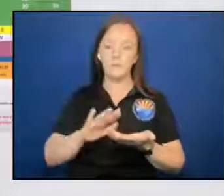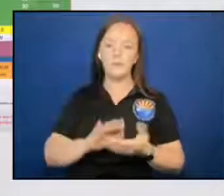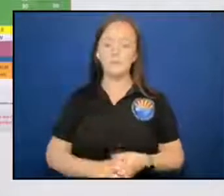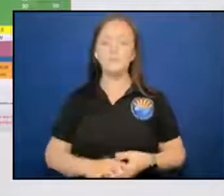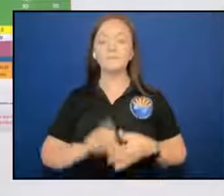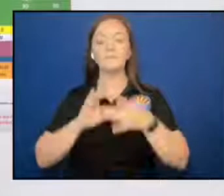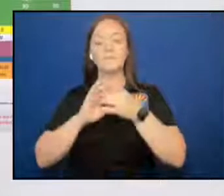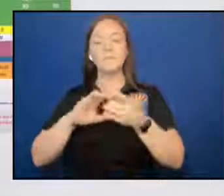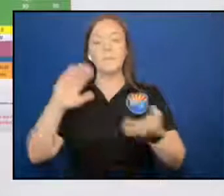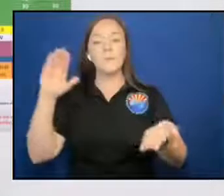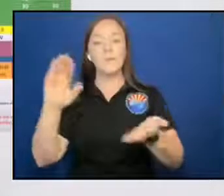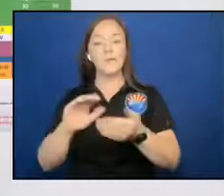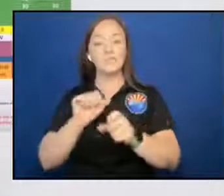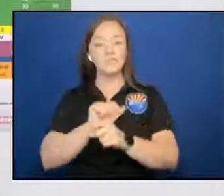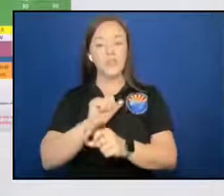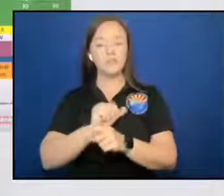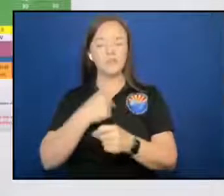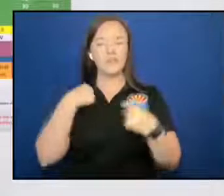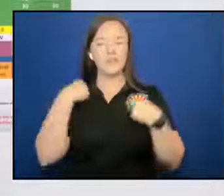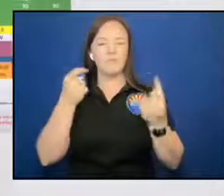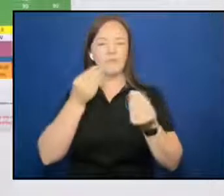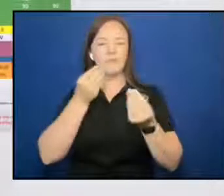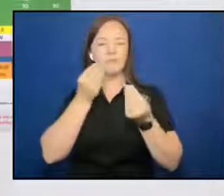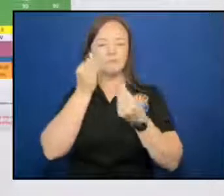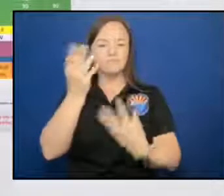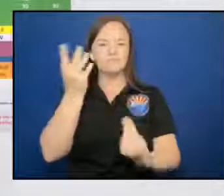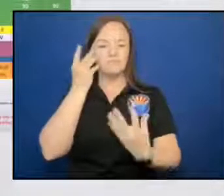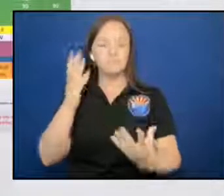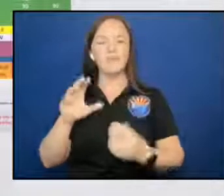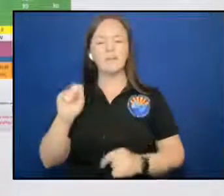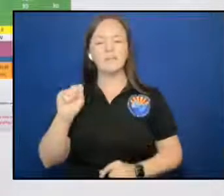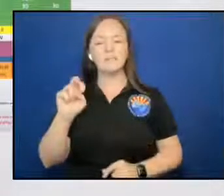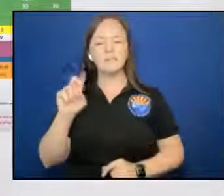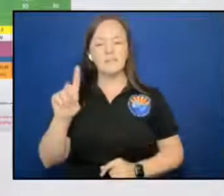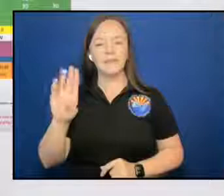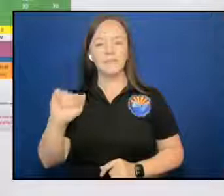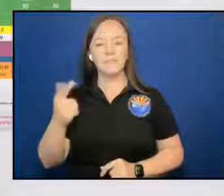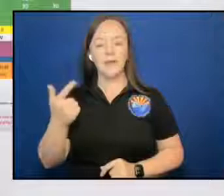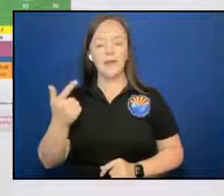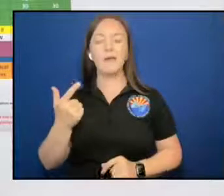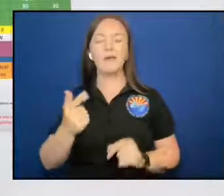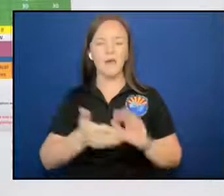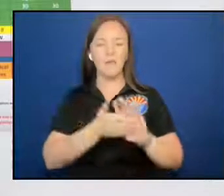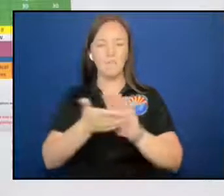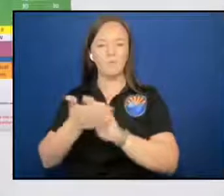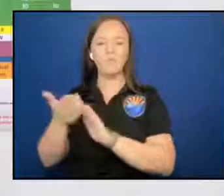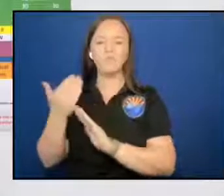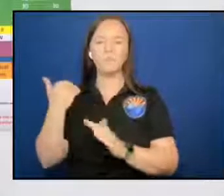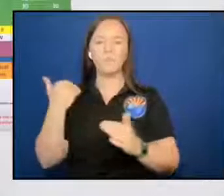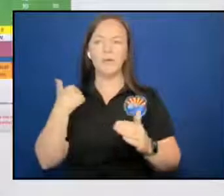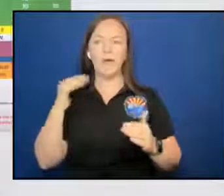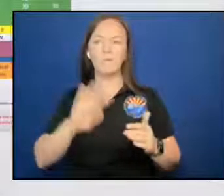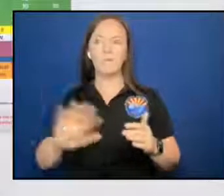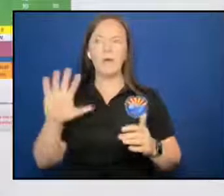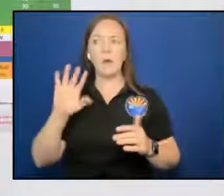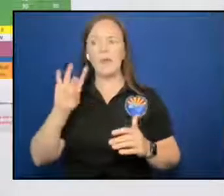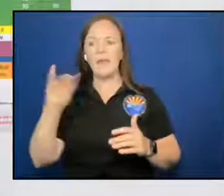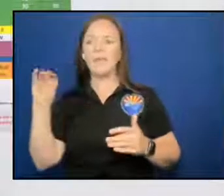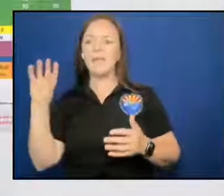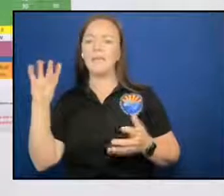LARGER FUELS ESPECIALLY DOWN HERE IN THE PECOS DRAINAGE AND THE HAMILTON MESA AREA AND THE LAST BURNS, THERE IS